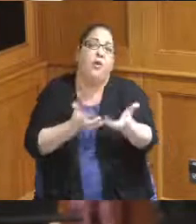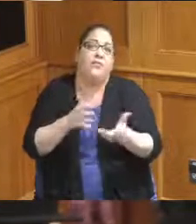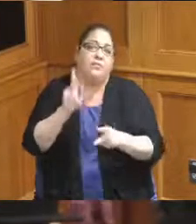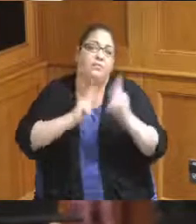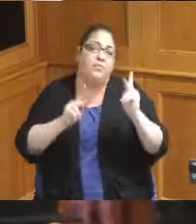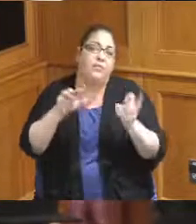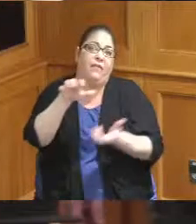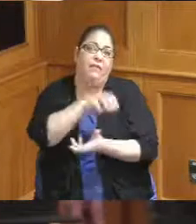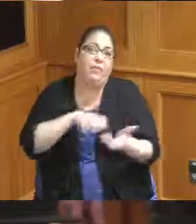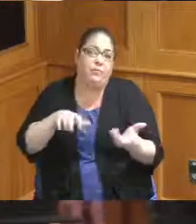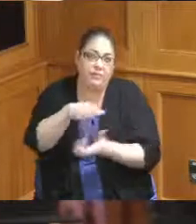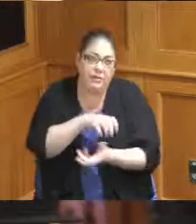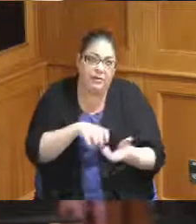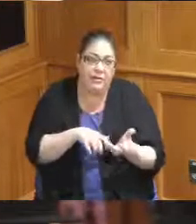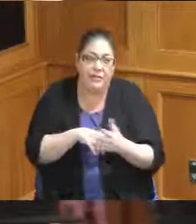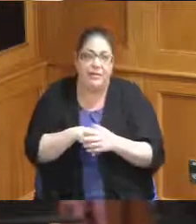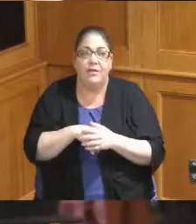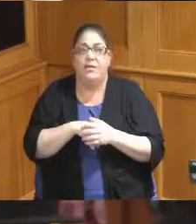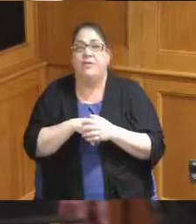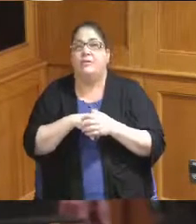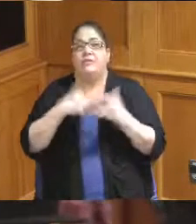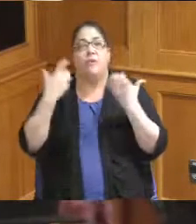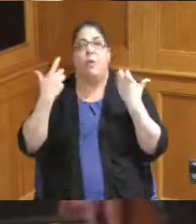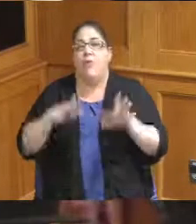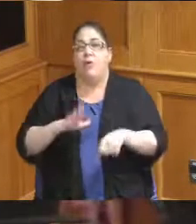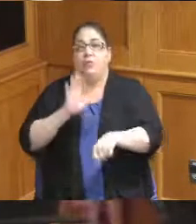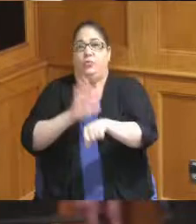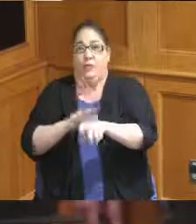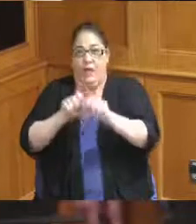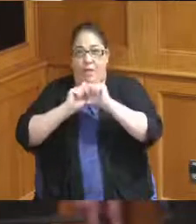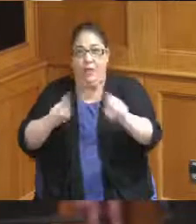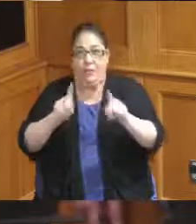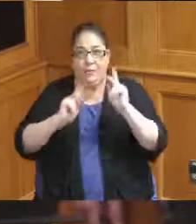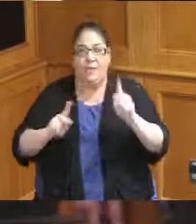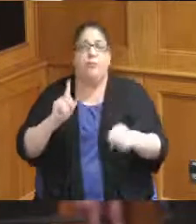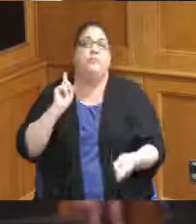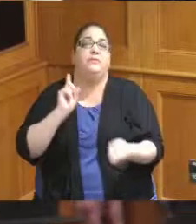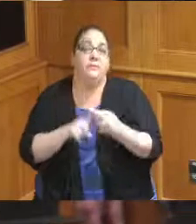not you know activate that type of alarm until it's necessary but but make no mistake I'm not